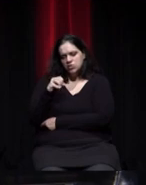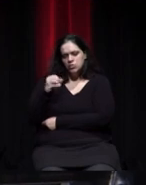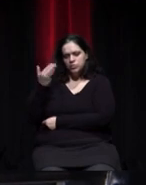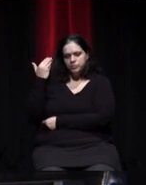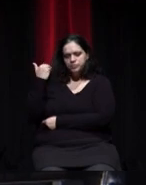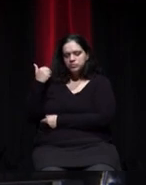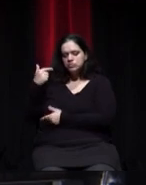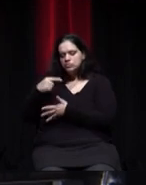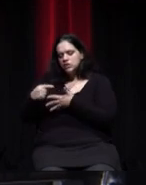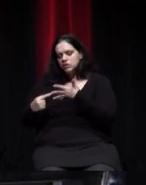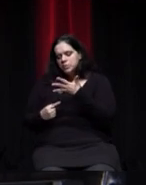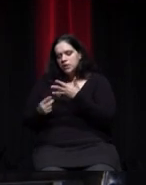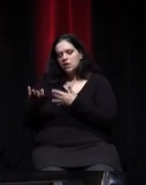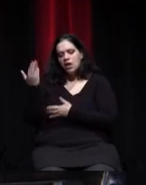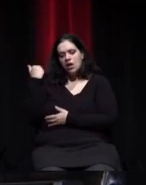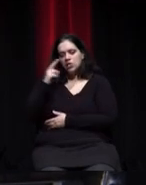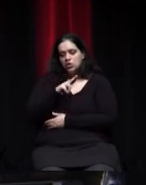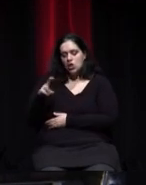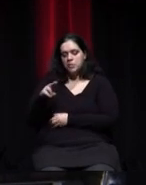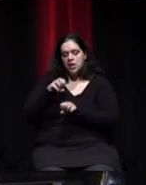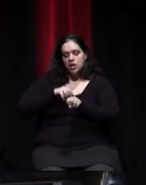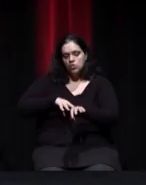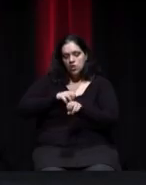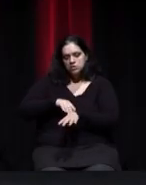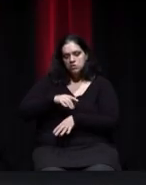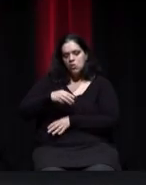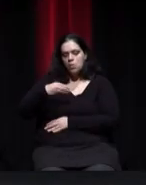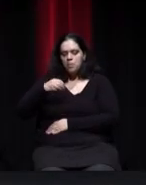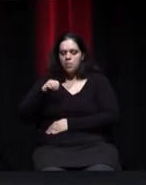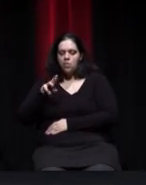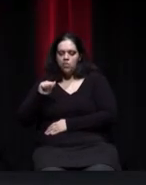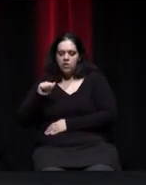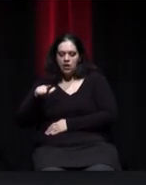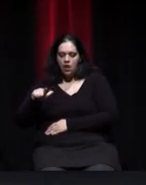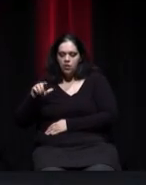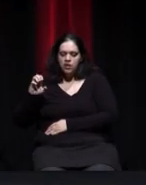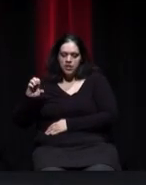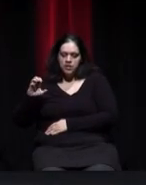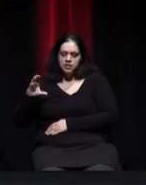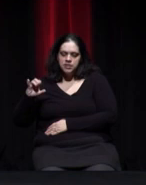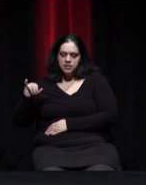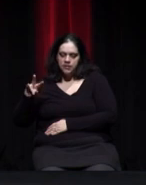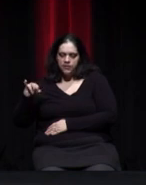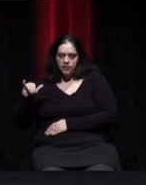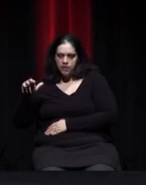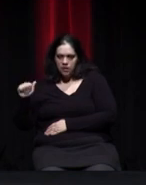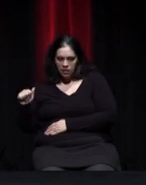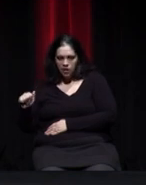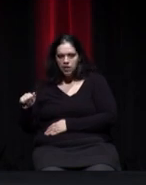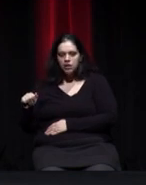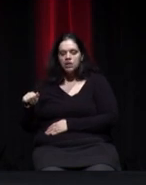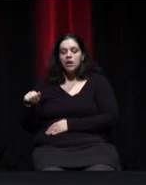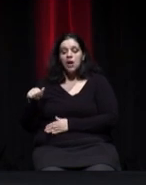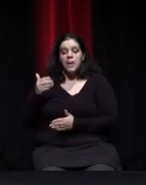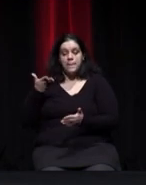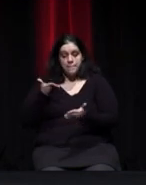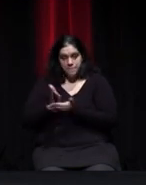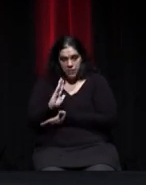civic and moral education. having passed it, you'd move to BSPO,